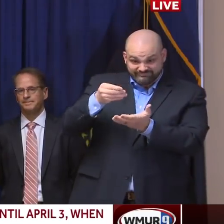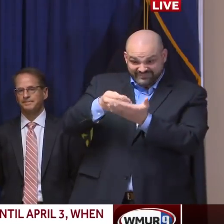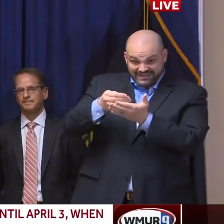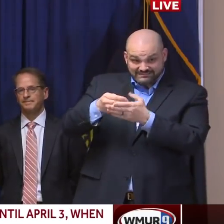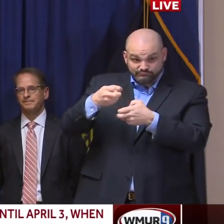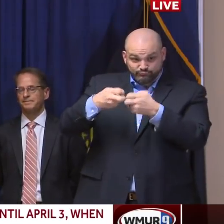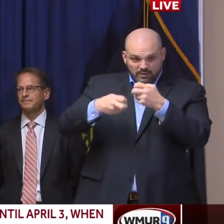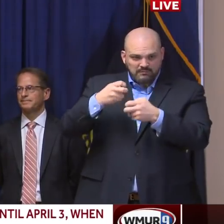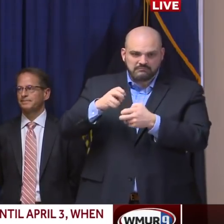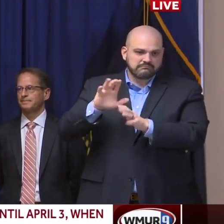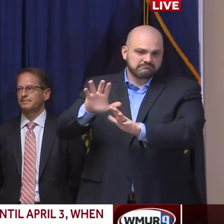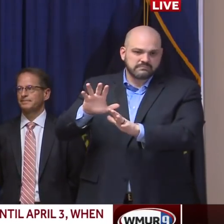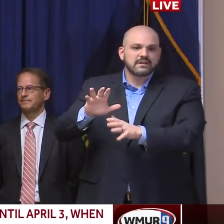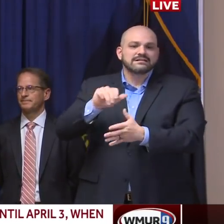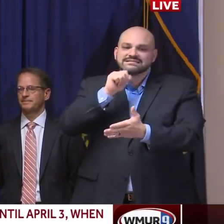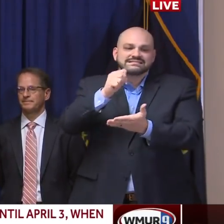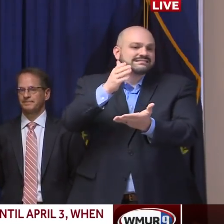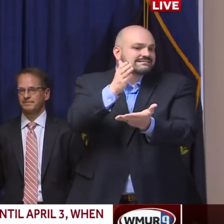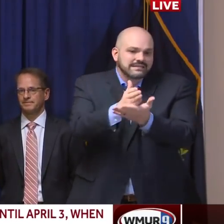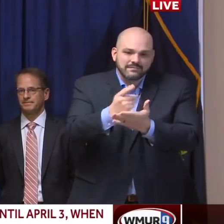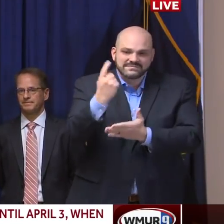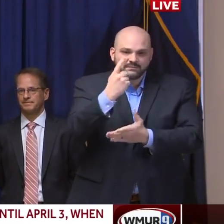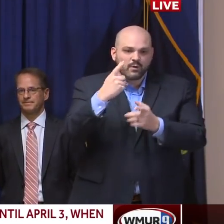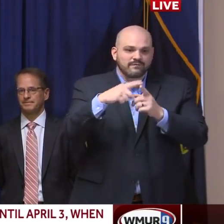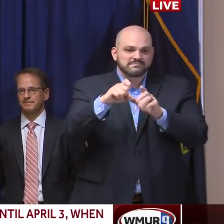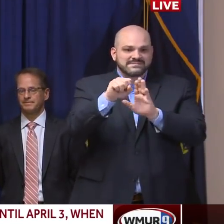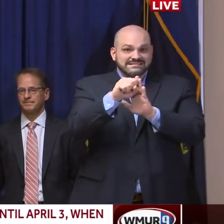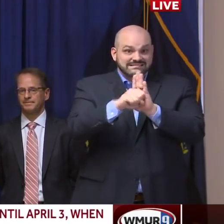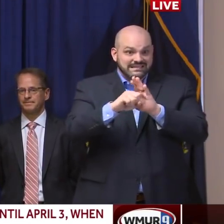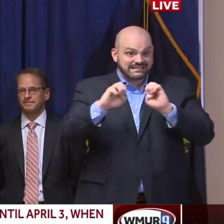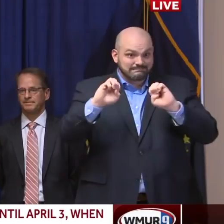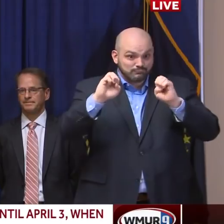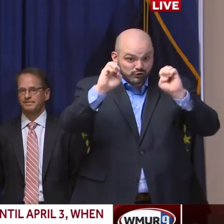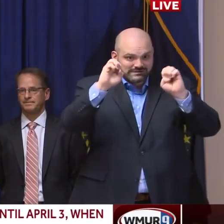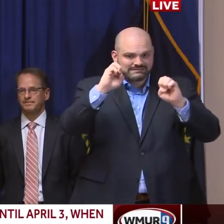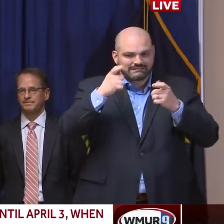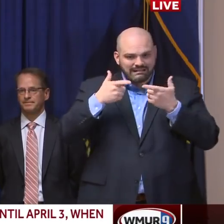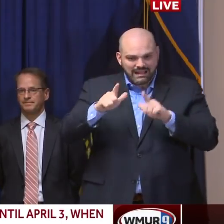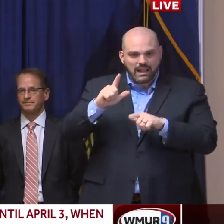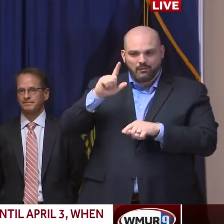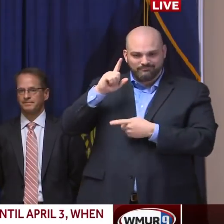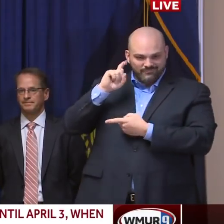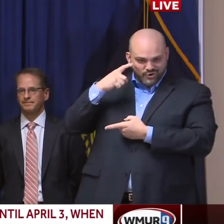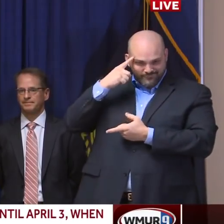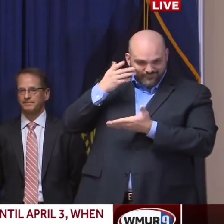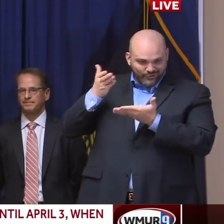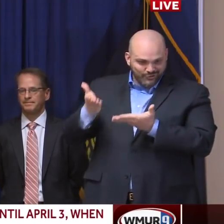LOVED ONES. WE WANT TO MAKE SURE FINANCES ARE NOT A BARRIER IN THE SITUATION AT ALL.